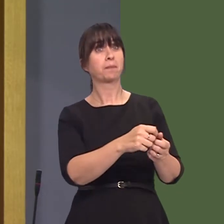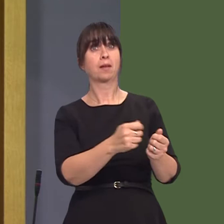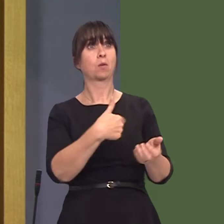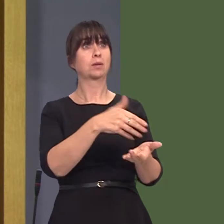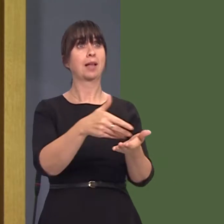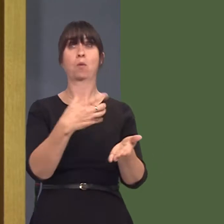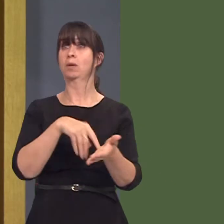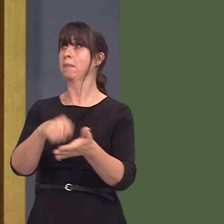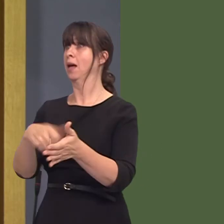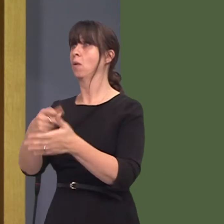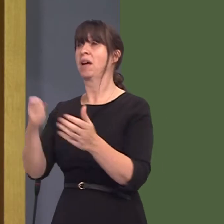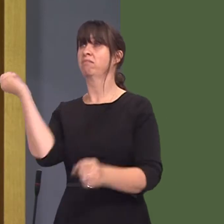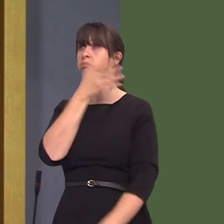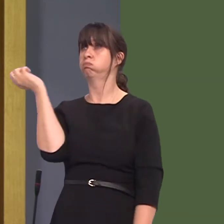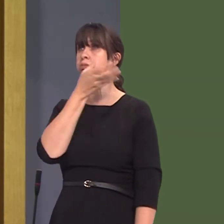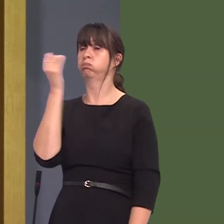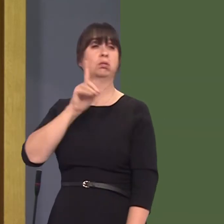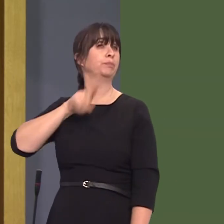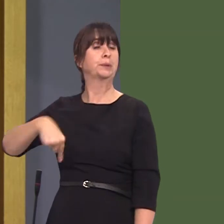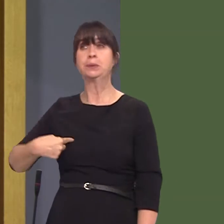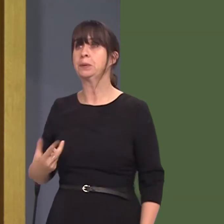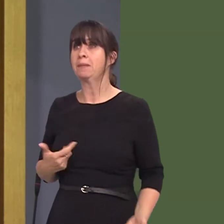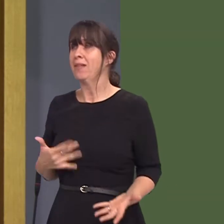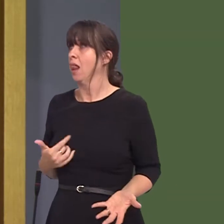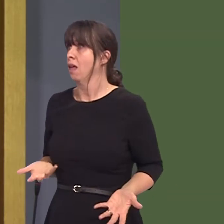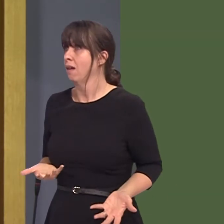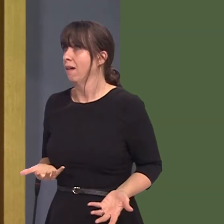many people who were just going about their daily lives and didnít really realise that